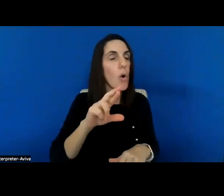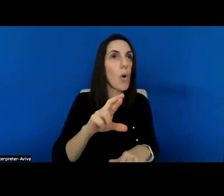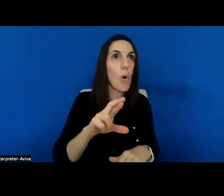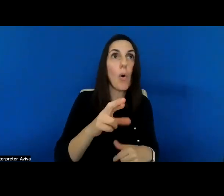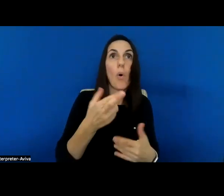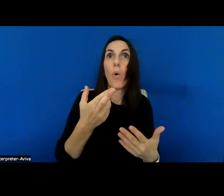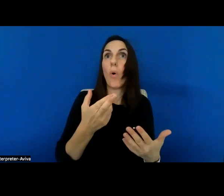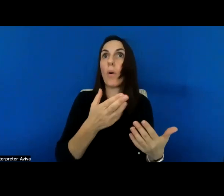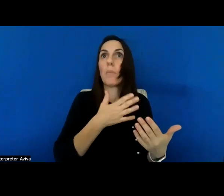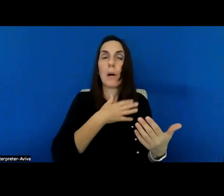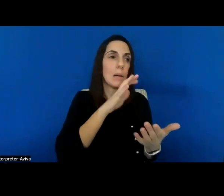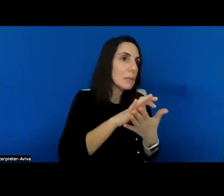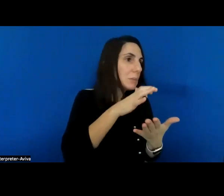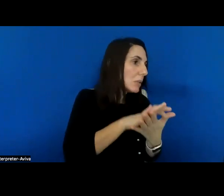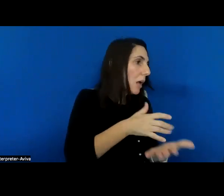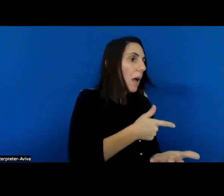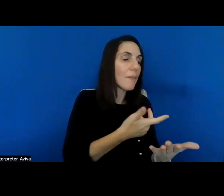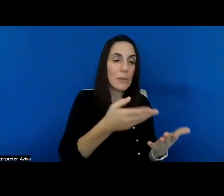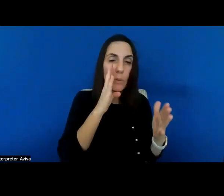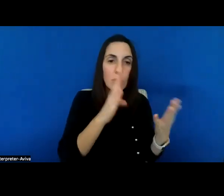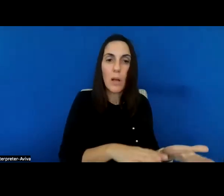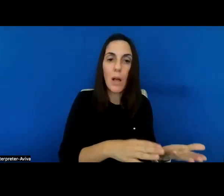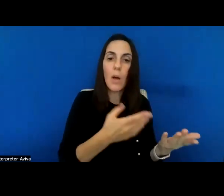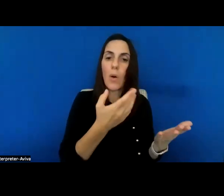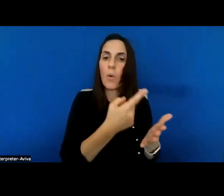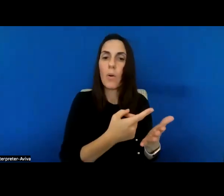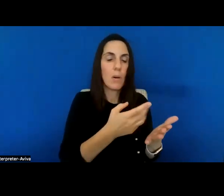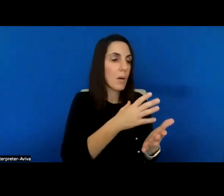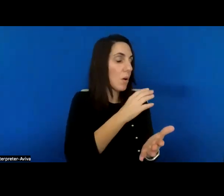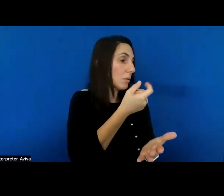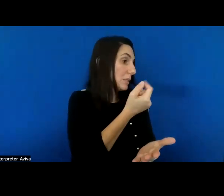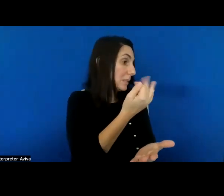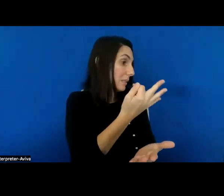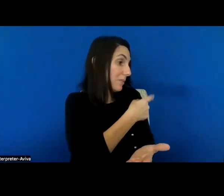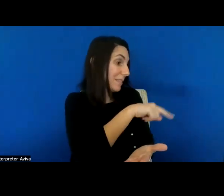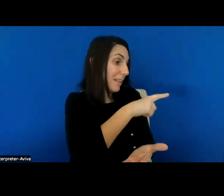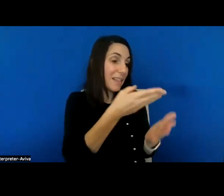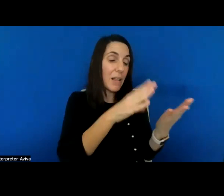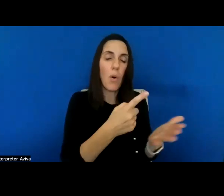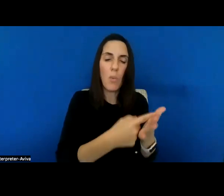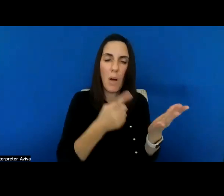account, passes what happens to the account, and really there's 2 parts if you're not on